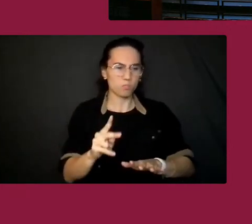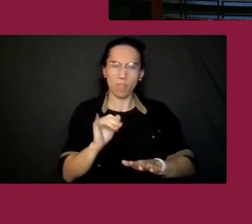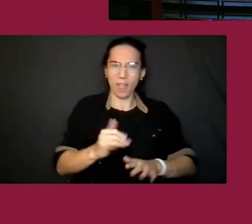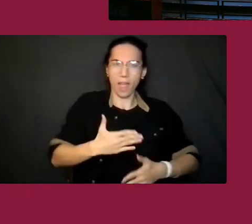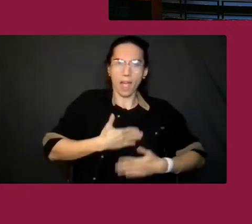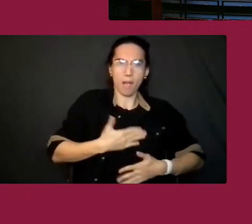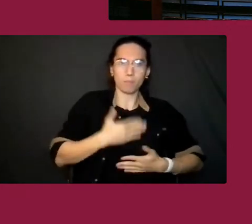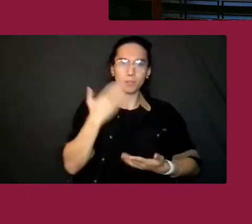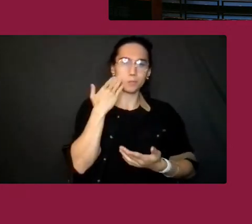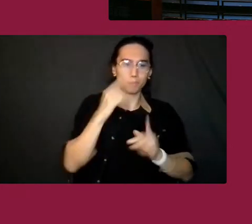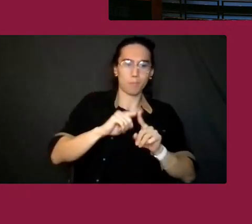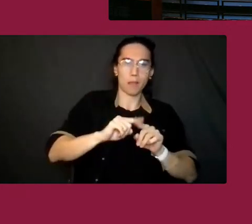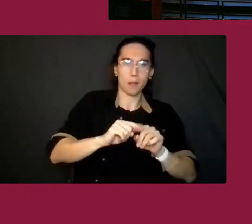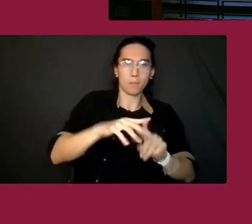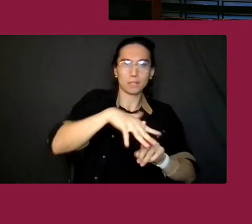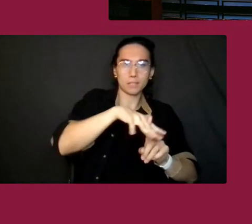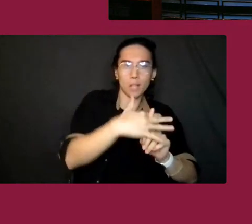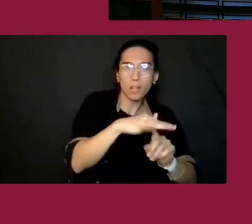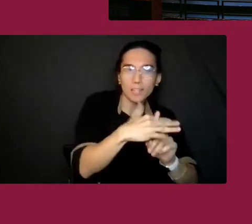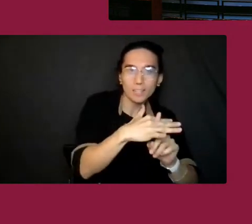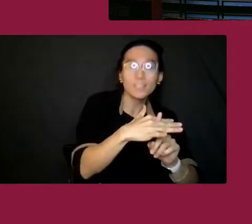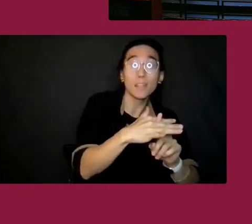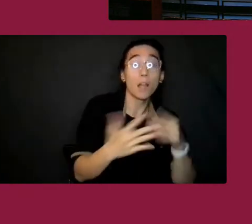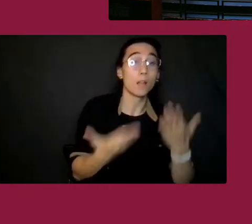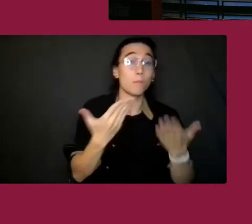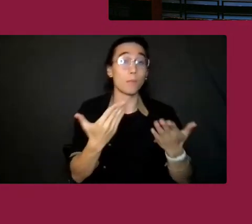such as winning the lottery, becoming paralyzed.